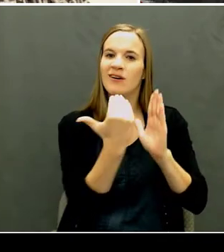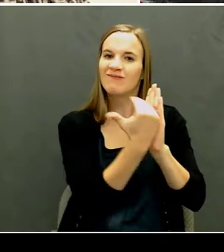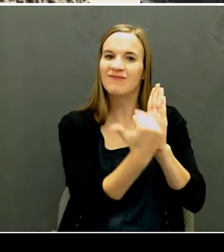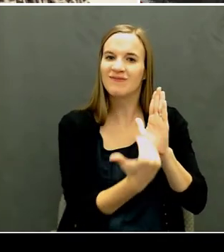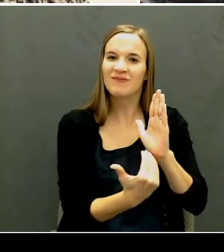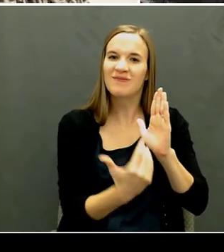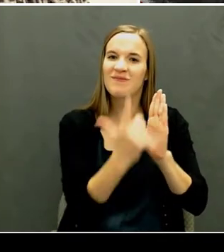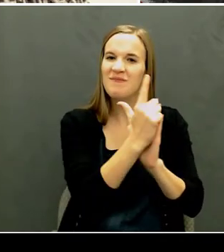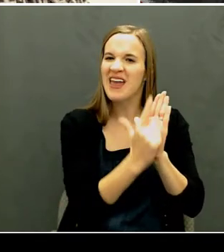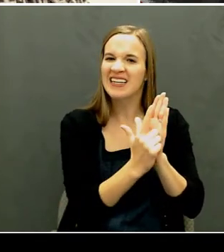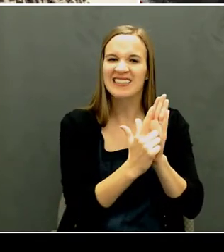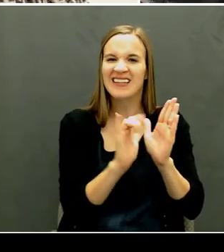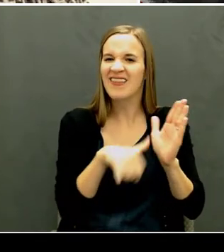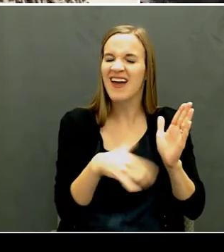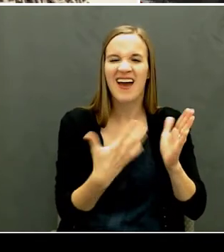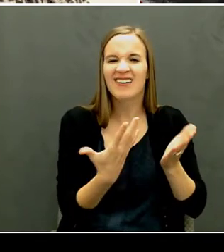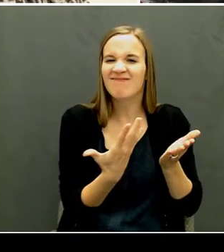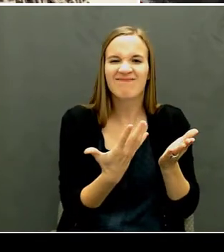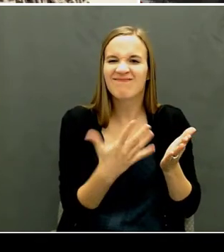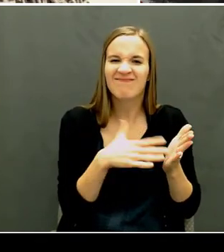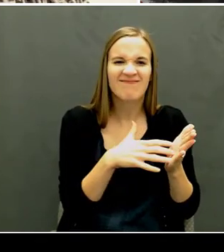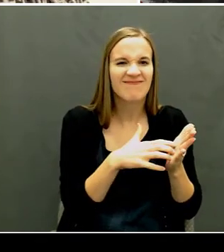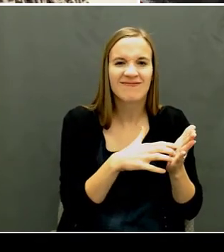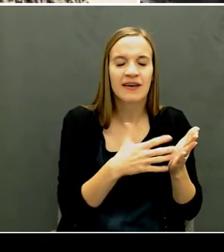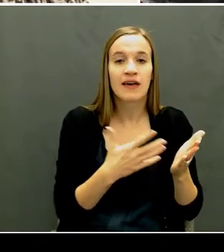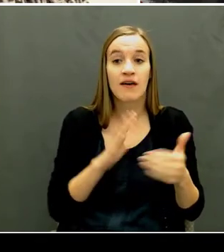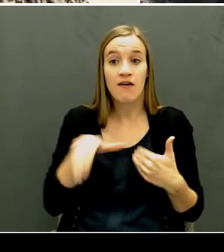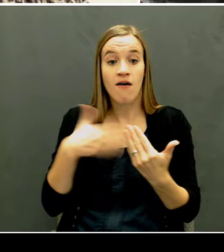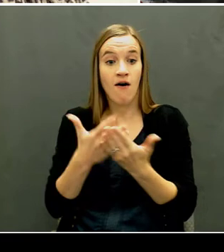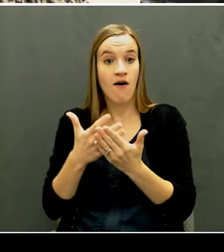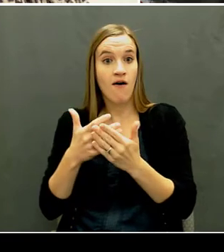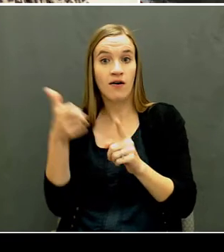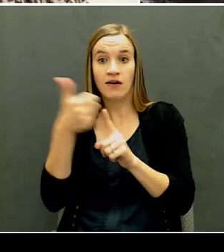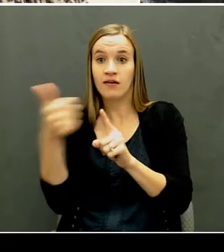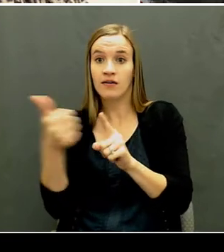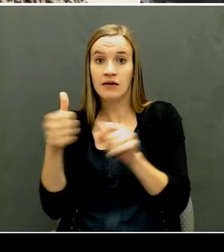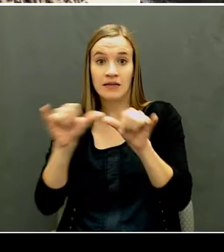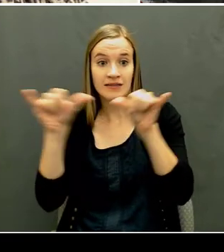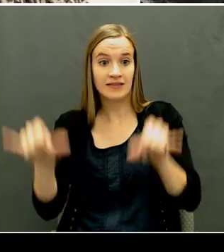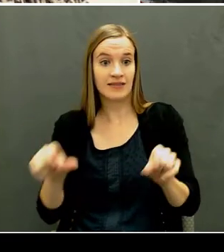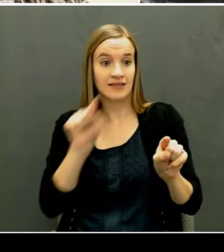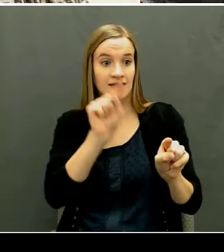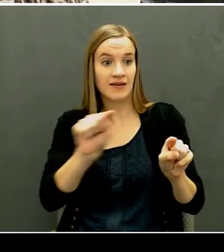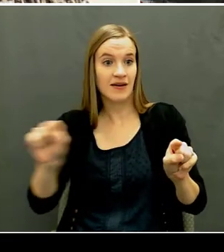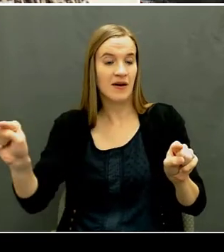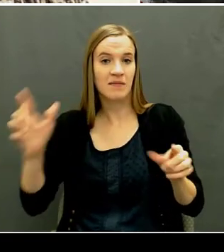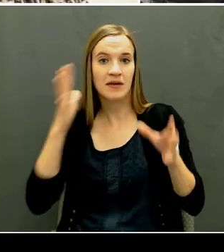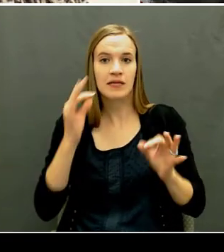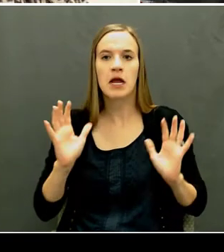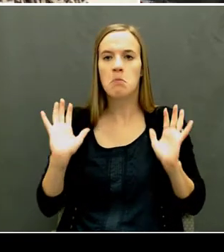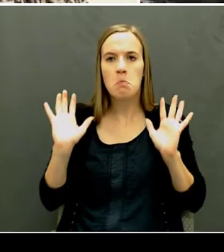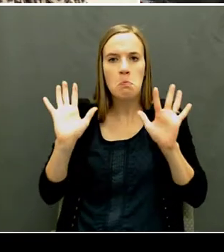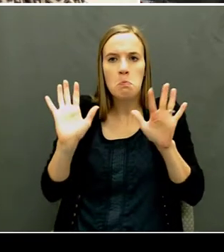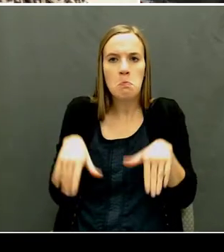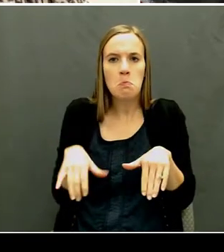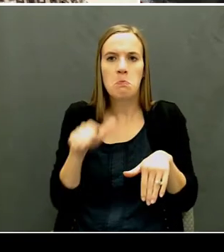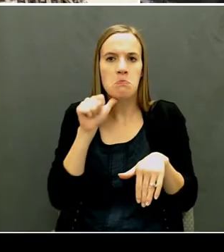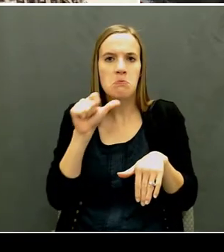transportation system out there was stepping back from their commitment to listen with buses. And